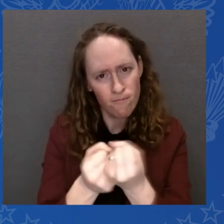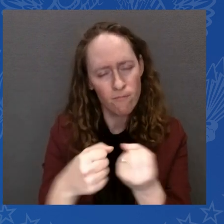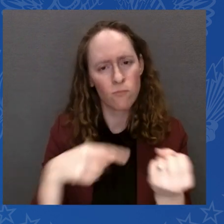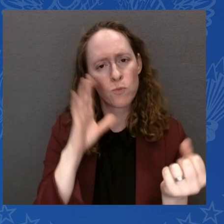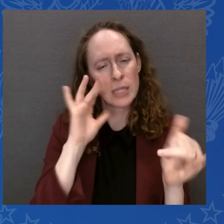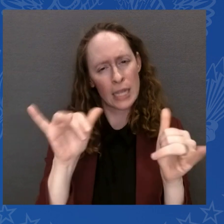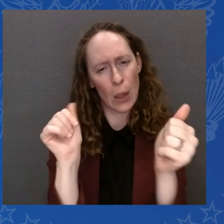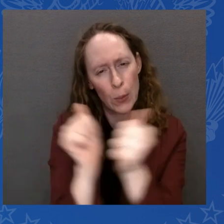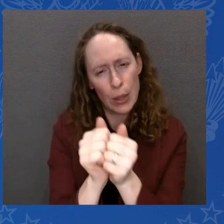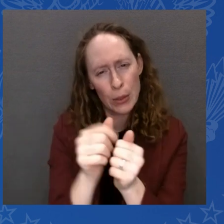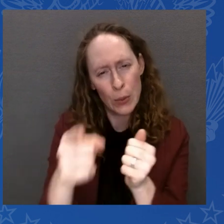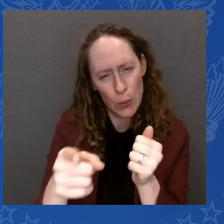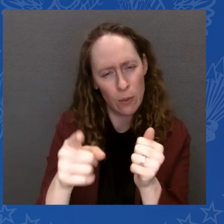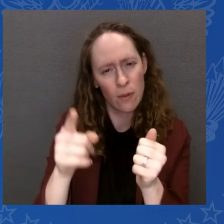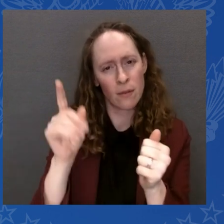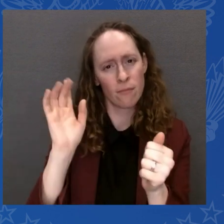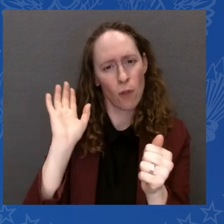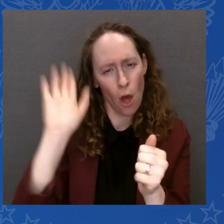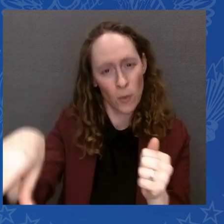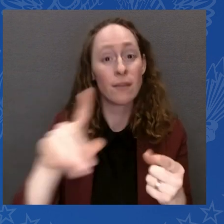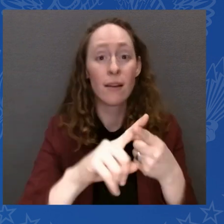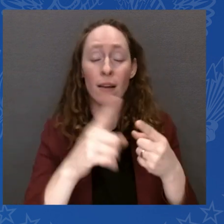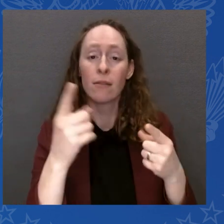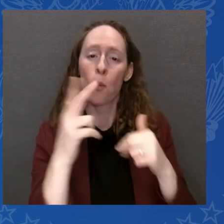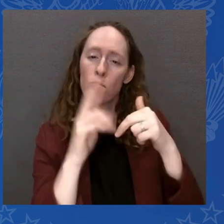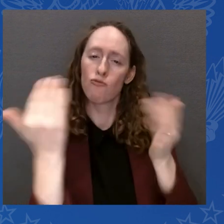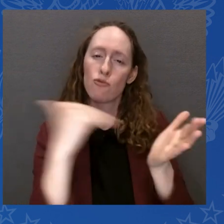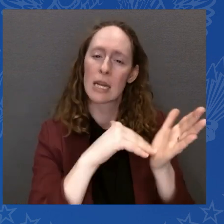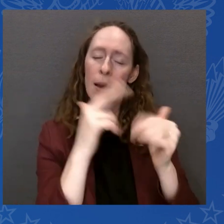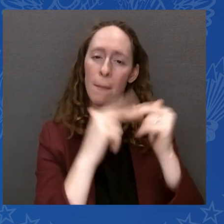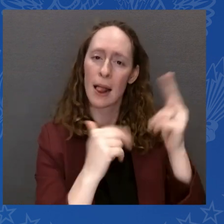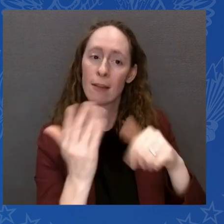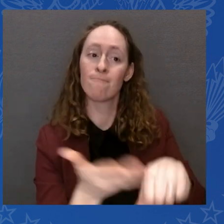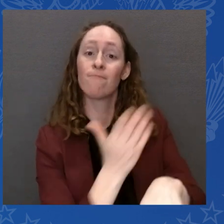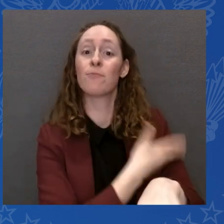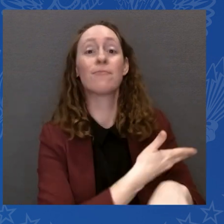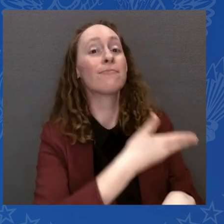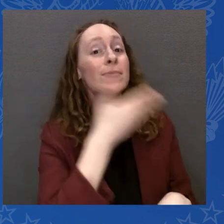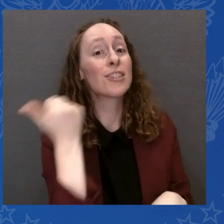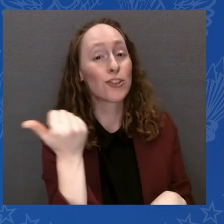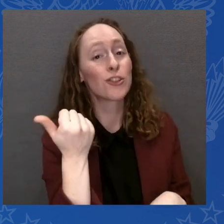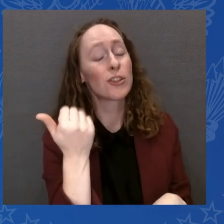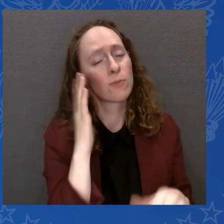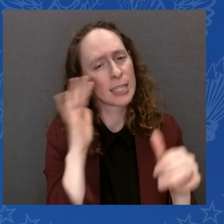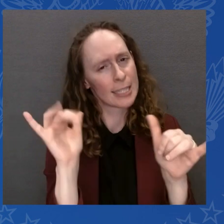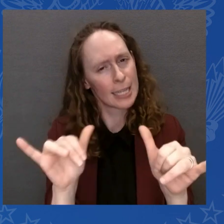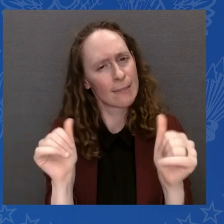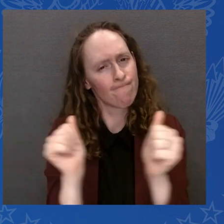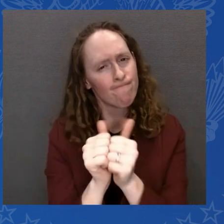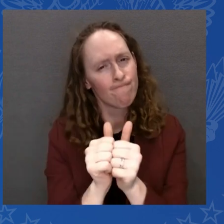We'll be with you every step of the way -- and I mean that sincerely -- every step. May God bless you all.